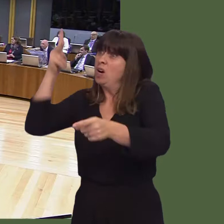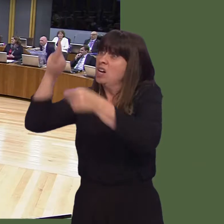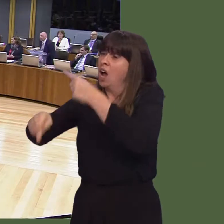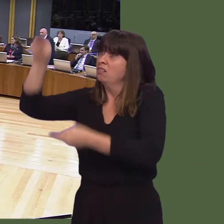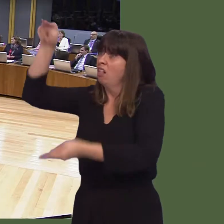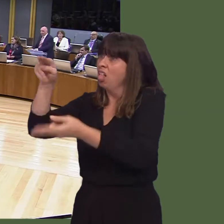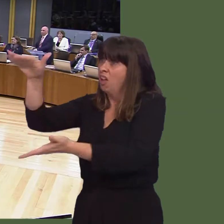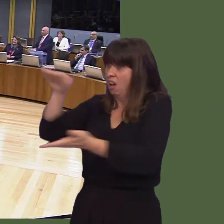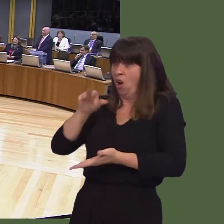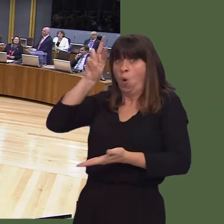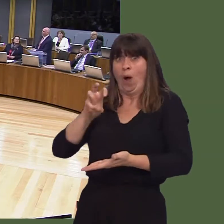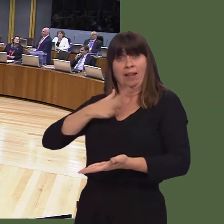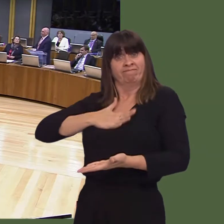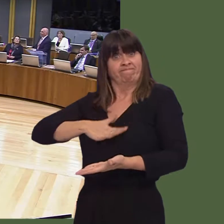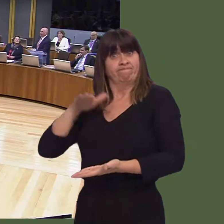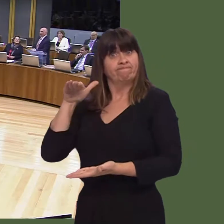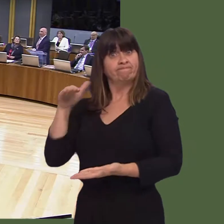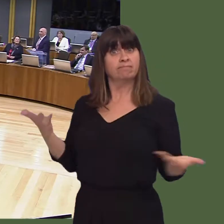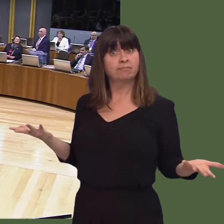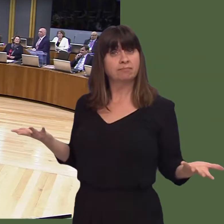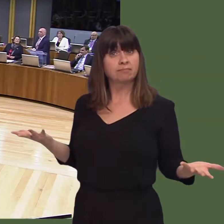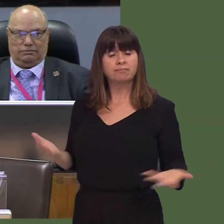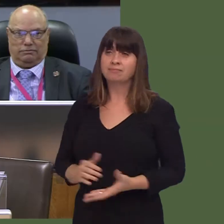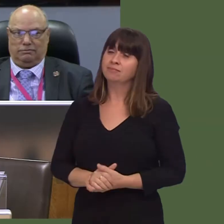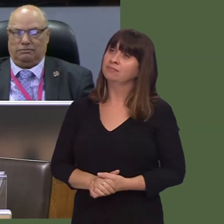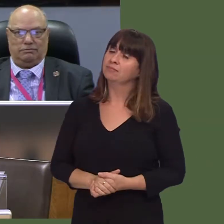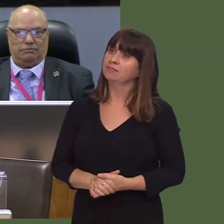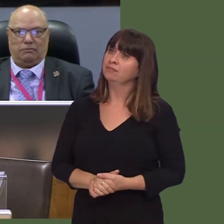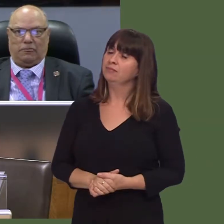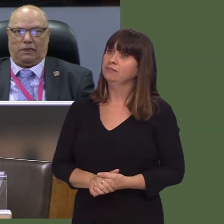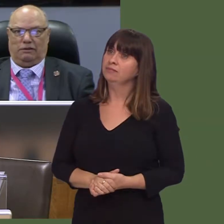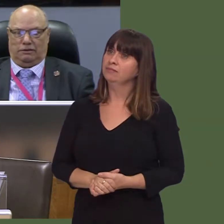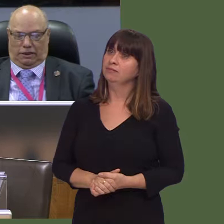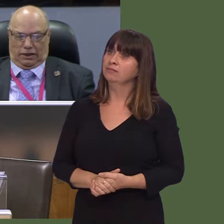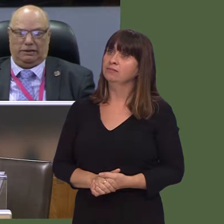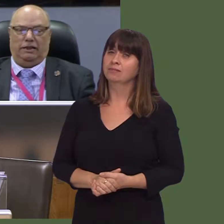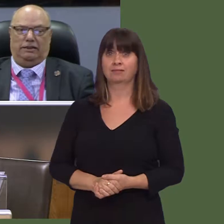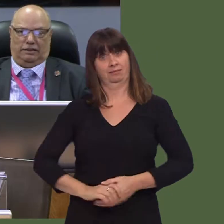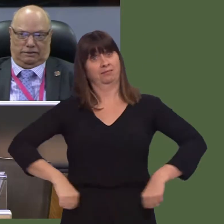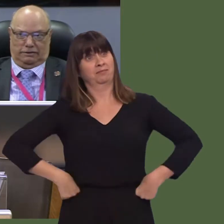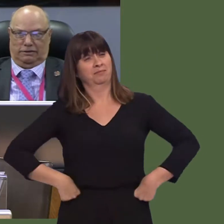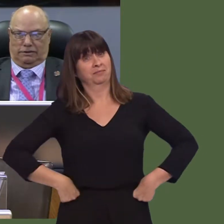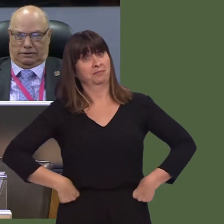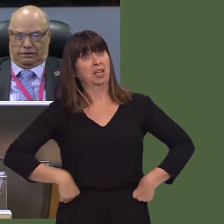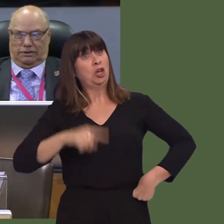Paul Davies AM: I'm not going to take any lessons in spending from the leader of the